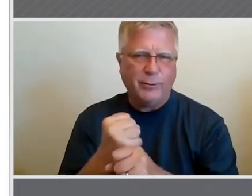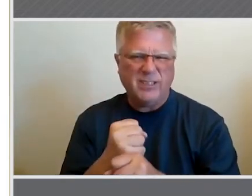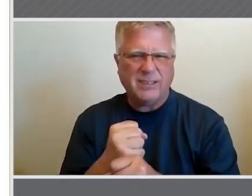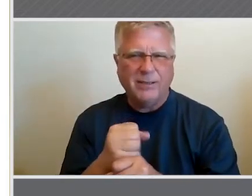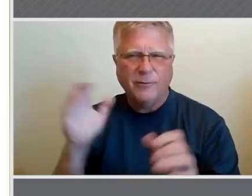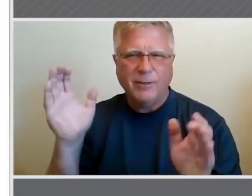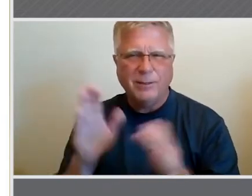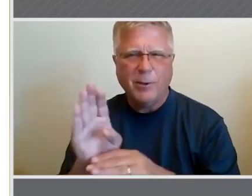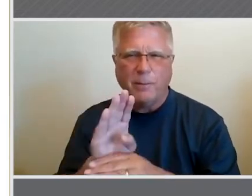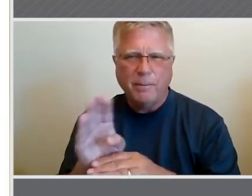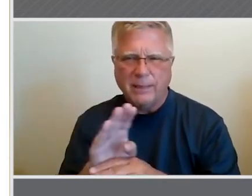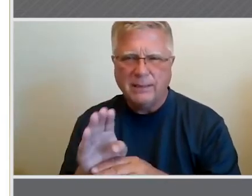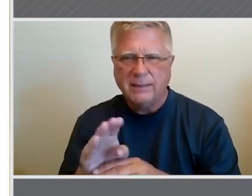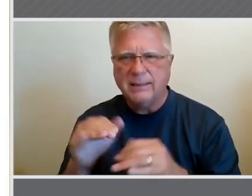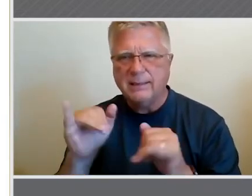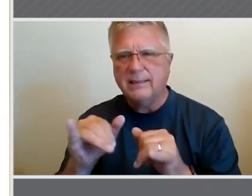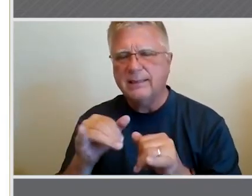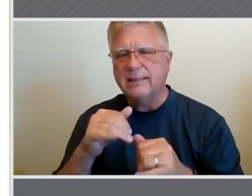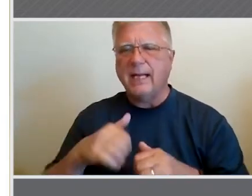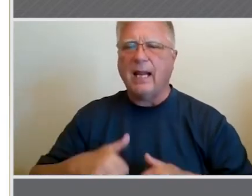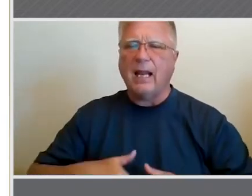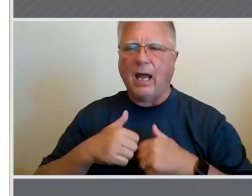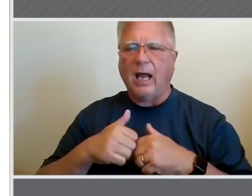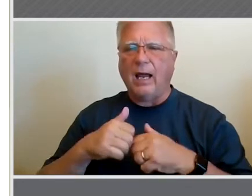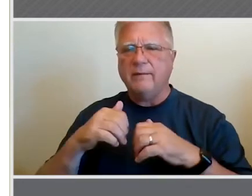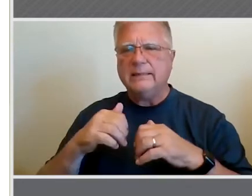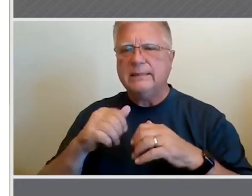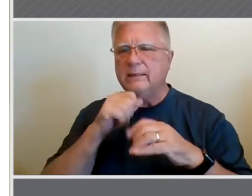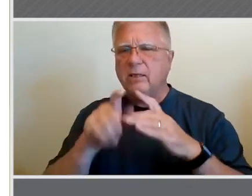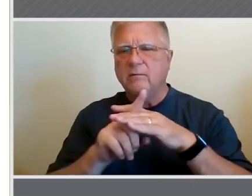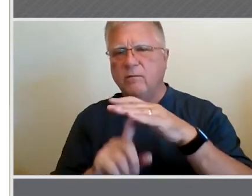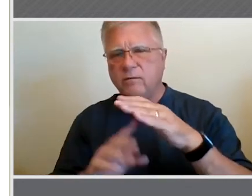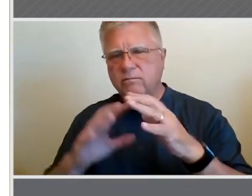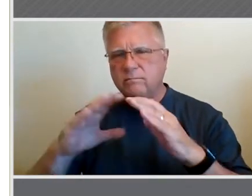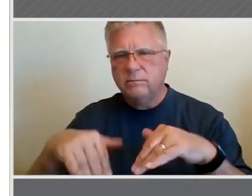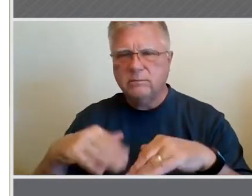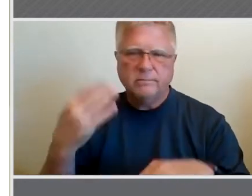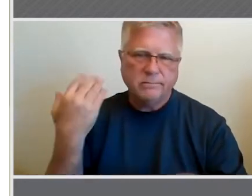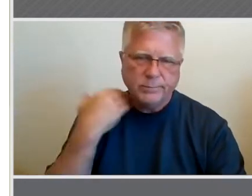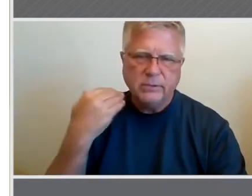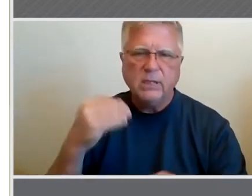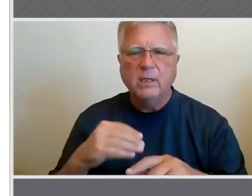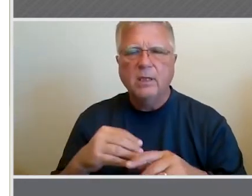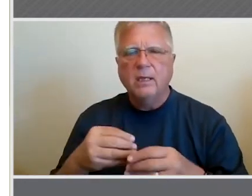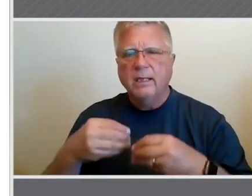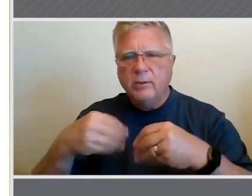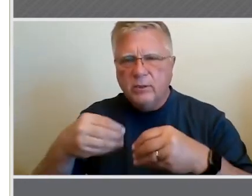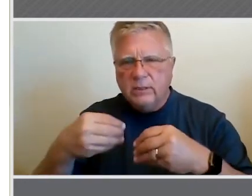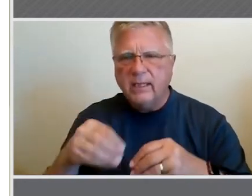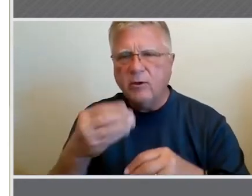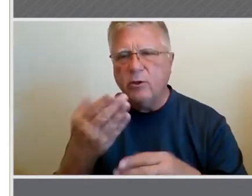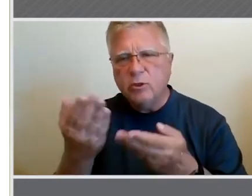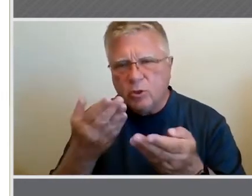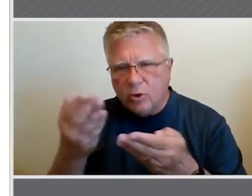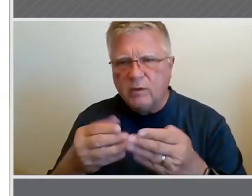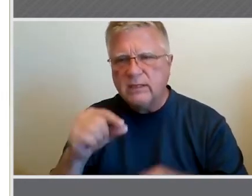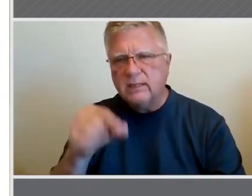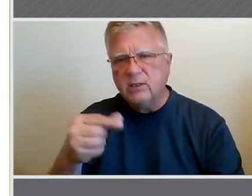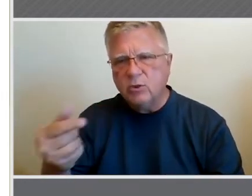days to stay afloat in the past year or so, you know, the ability to sell your services and goods, you know, three commerce and online was critically important